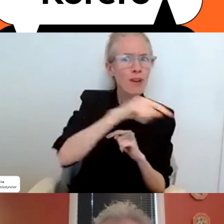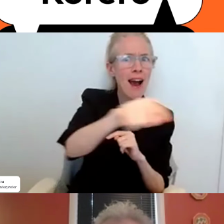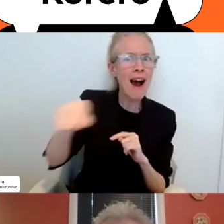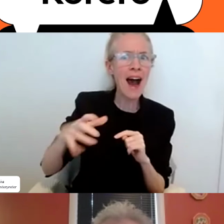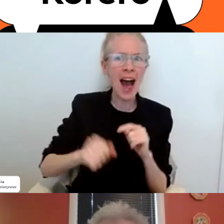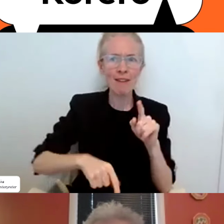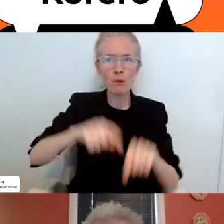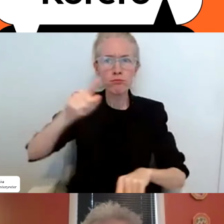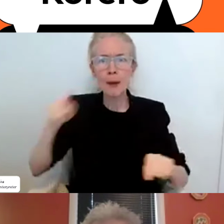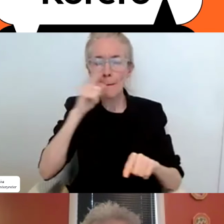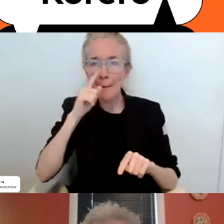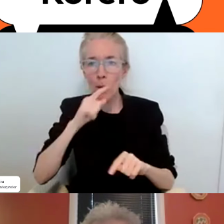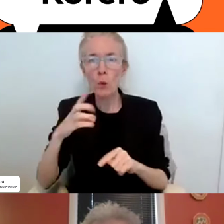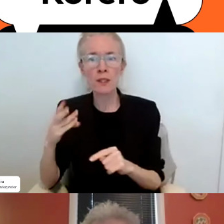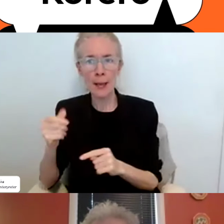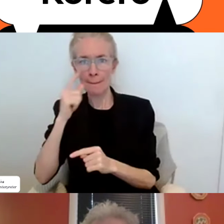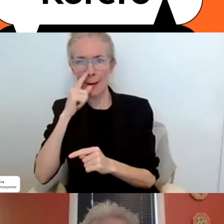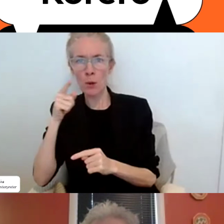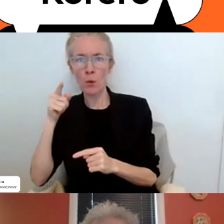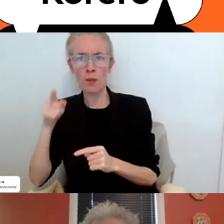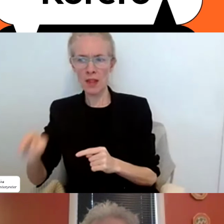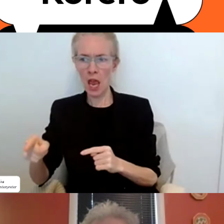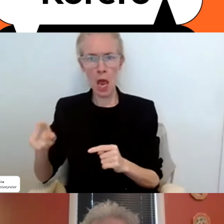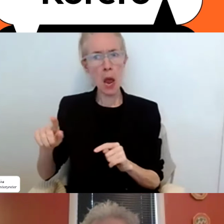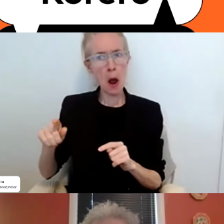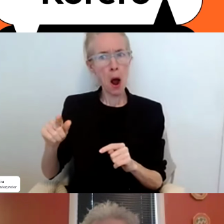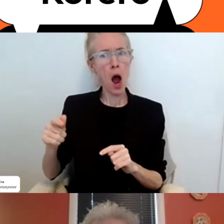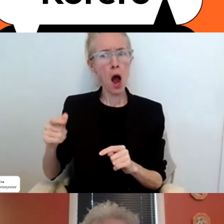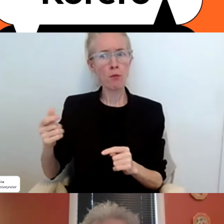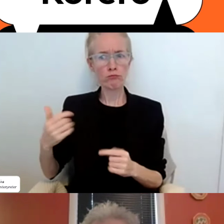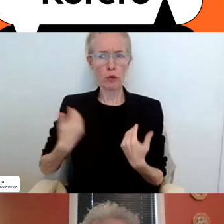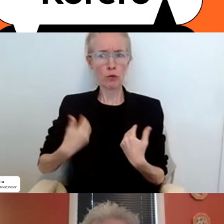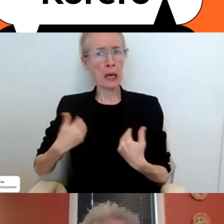and they can be pretty demanding about what facilities and amenities